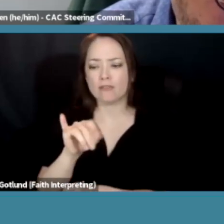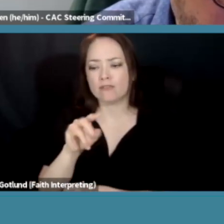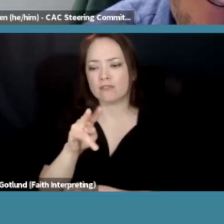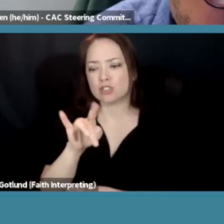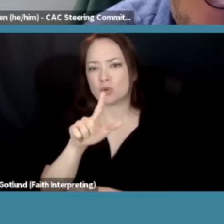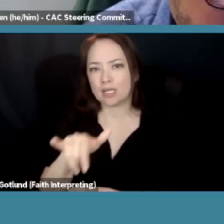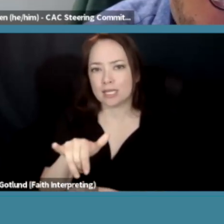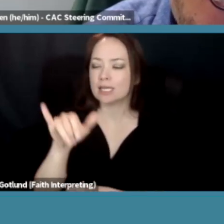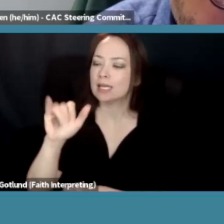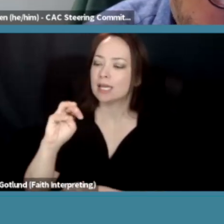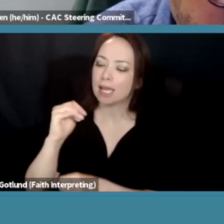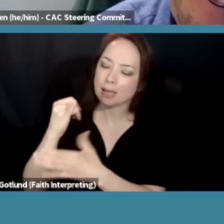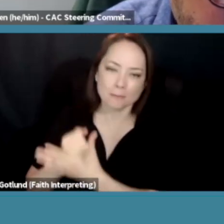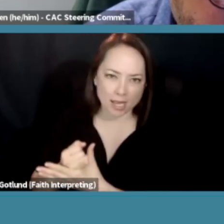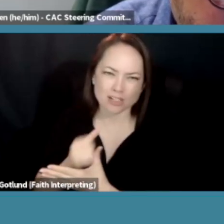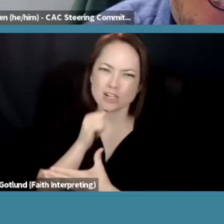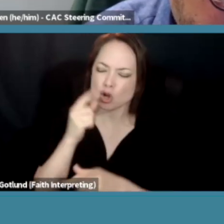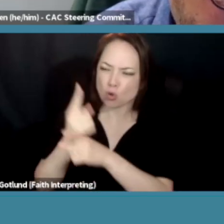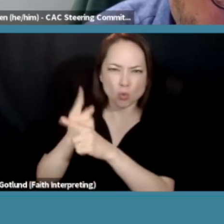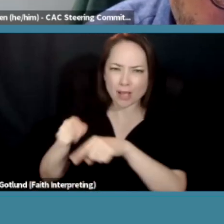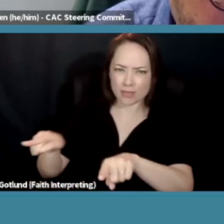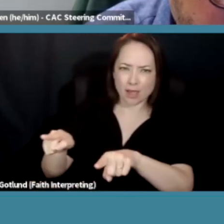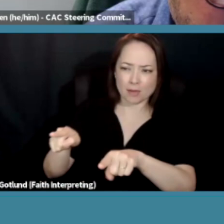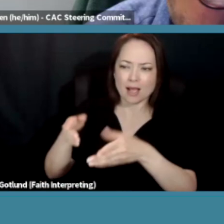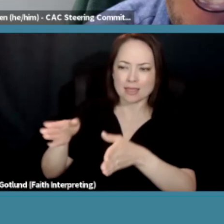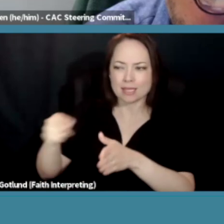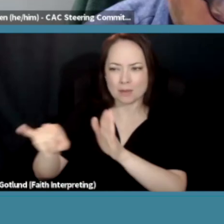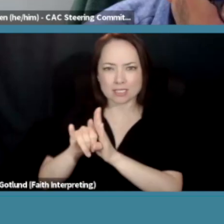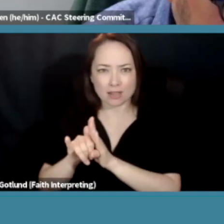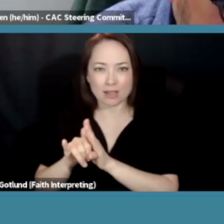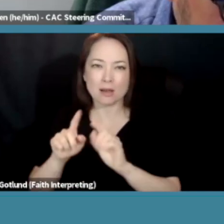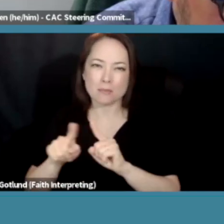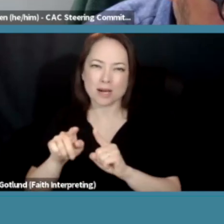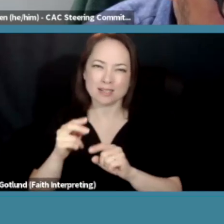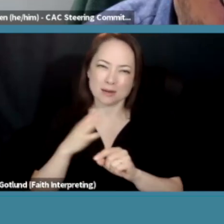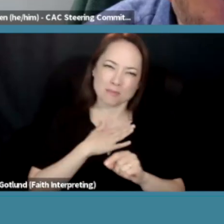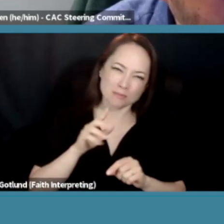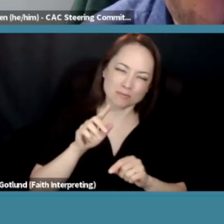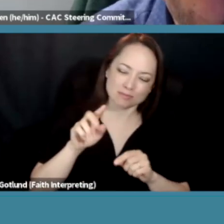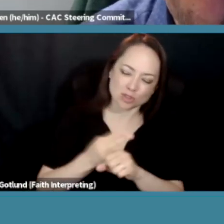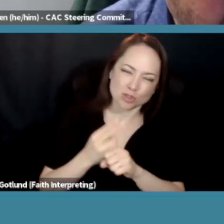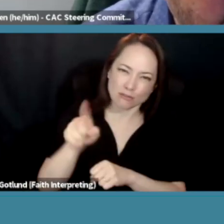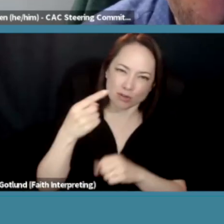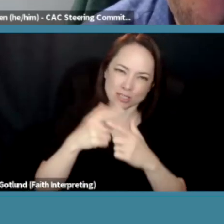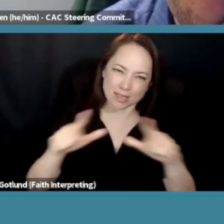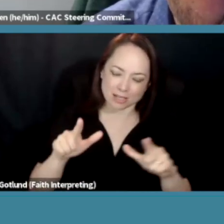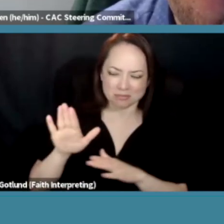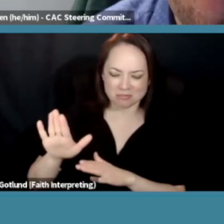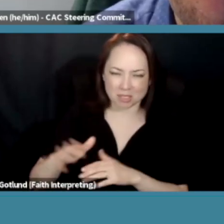Let them identify as they want, but I would not default that as the first language I would use. Next slide, please.